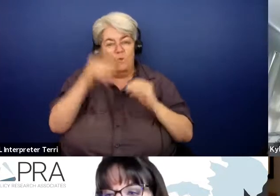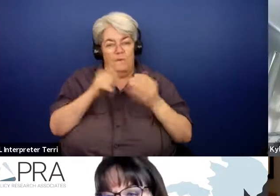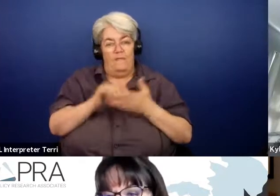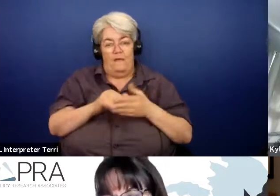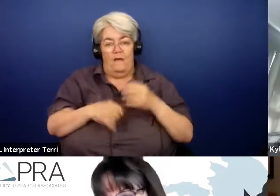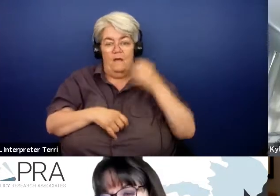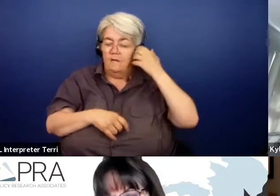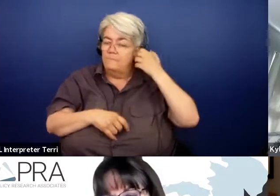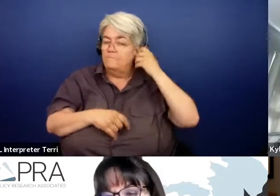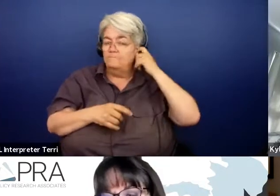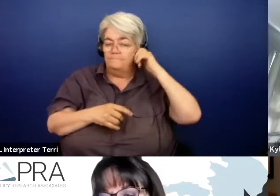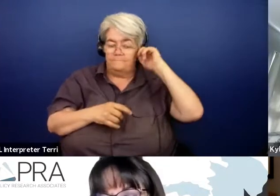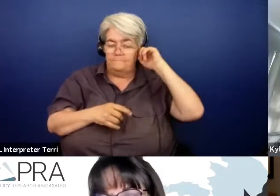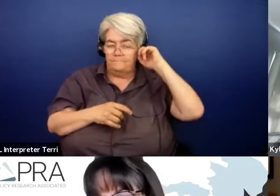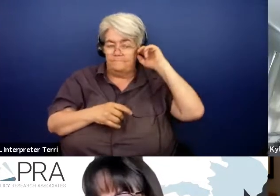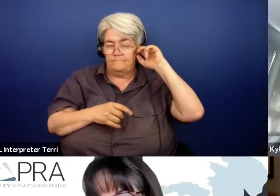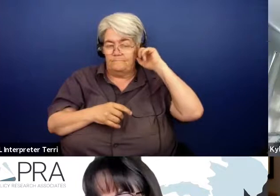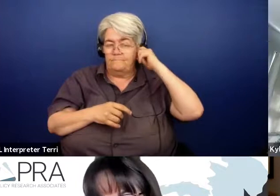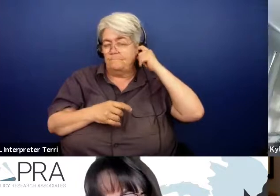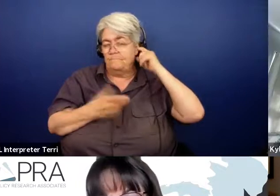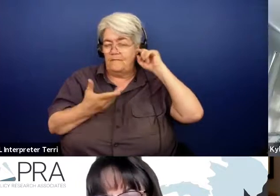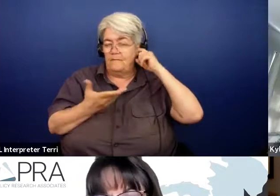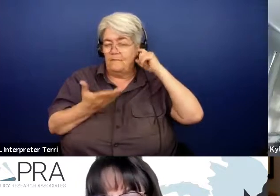is something that's impacting folks that I'm working with.